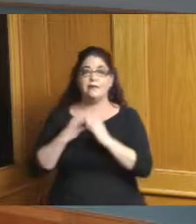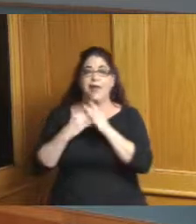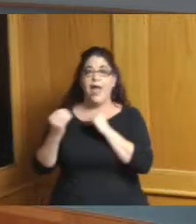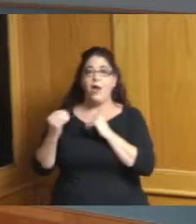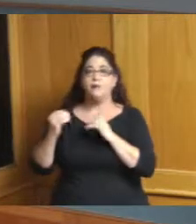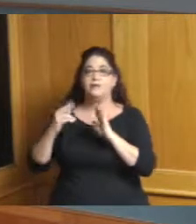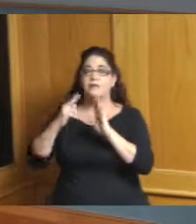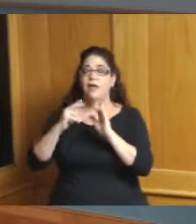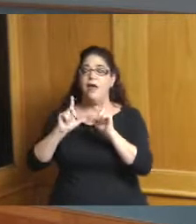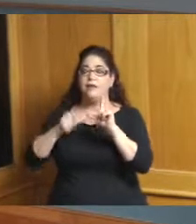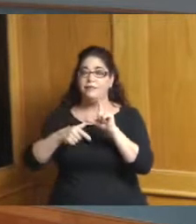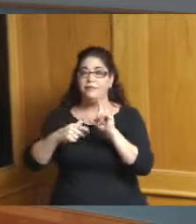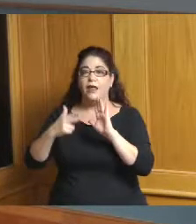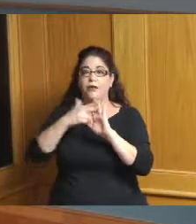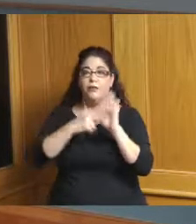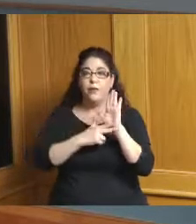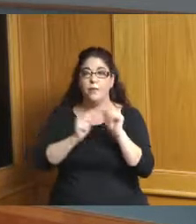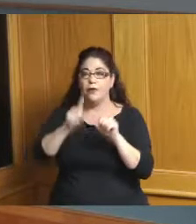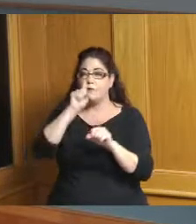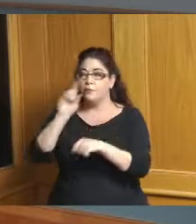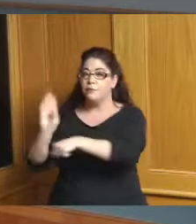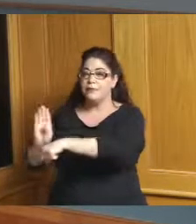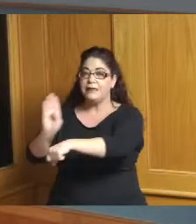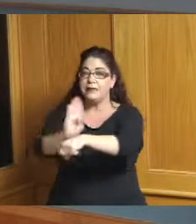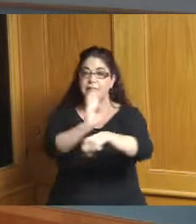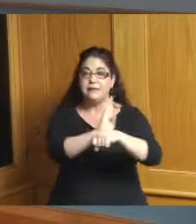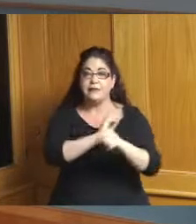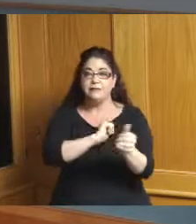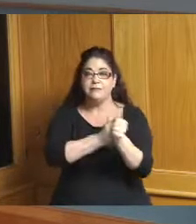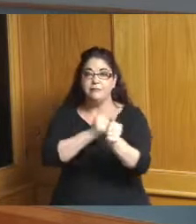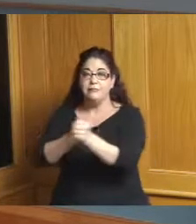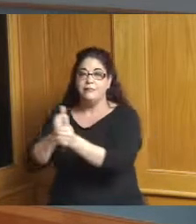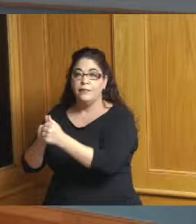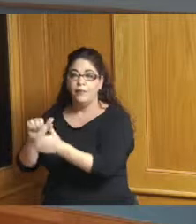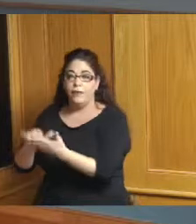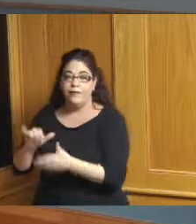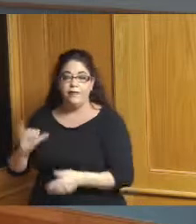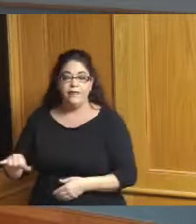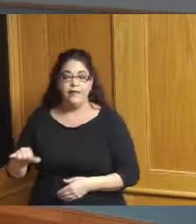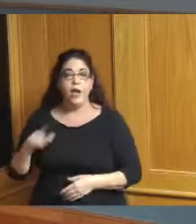to make sure that the companies are in compliance with the terms and we provide recommendations to